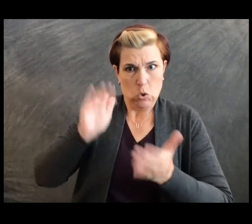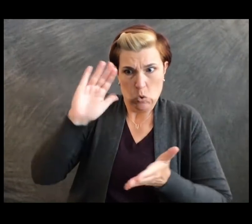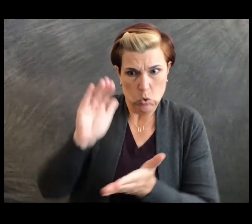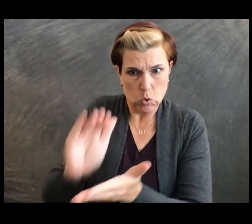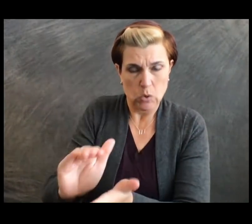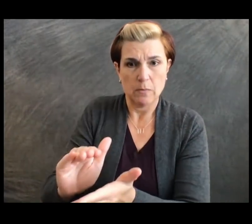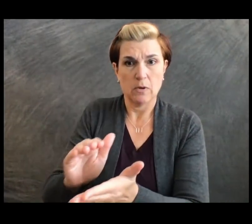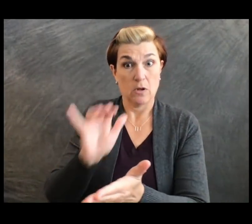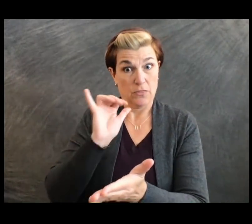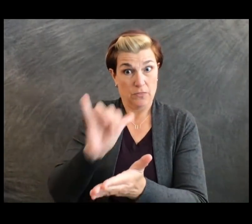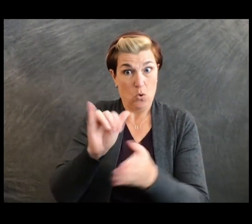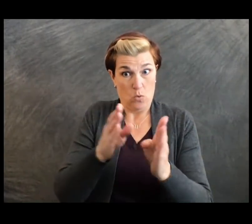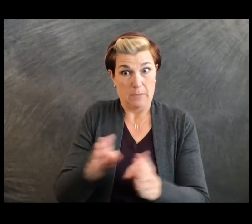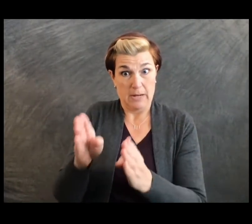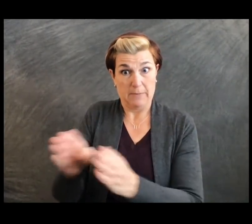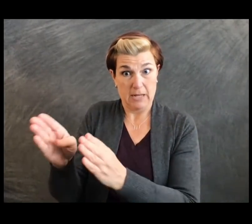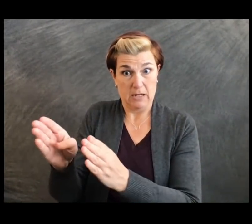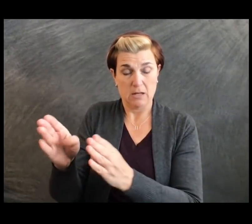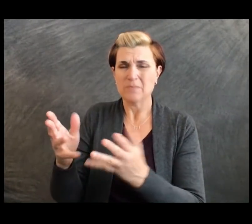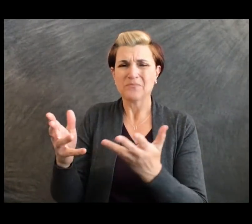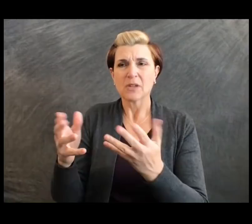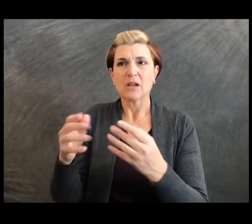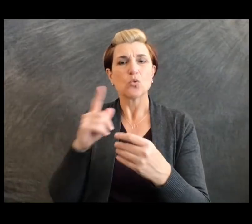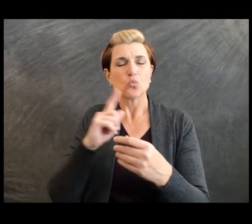mentioned the other day there are two dynamic forces that are going on at the